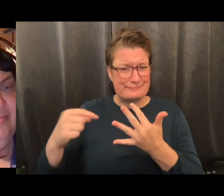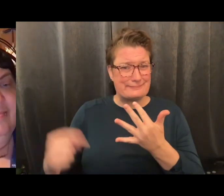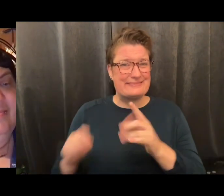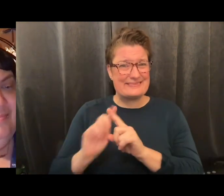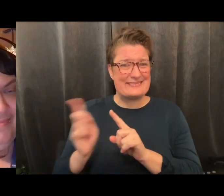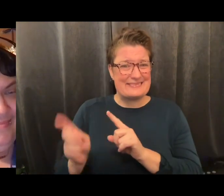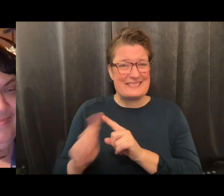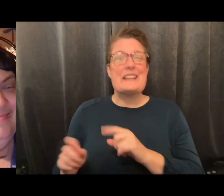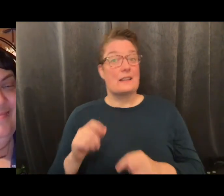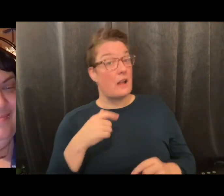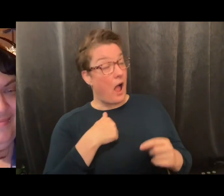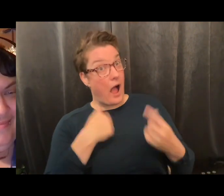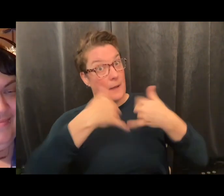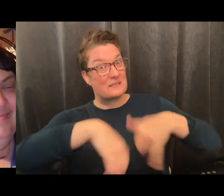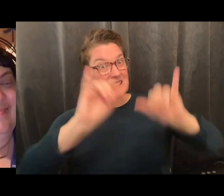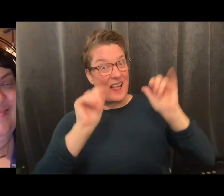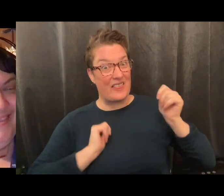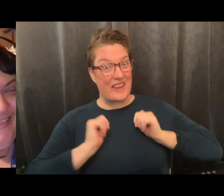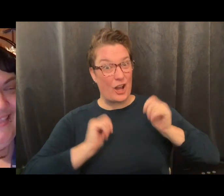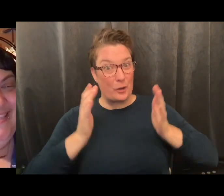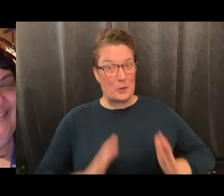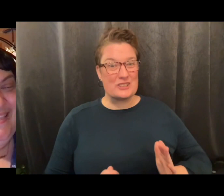Melissa: I know, sometimes it's like, oh, I don't know who would believe all that.